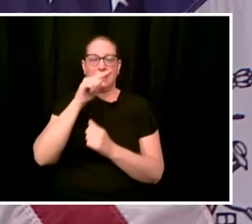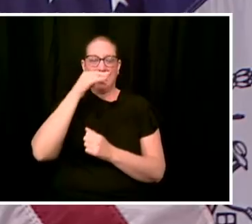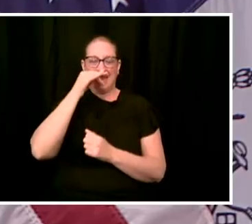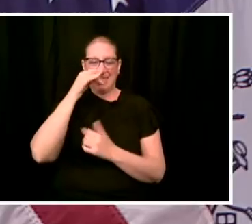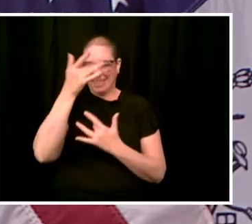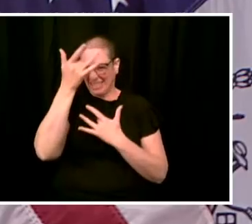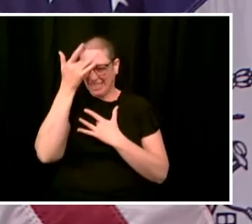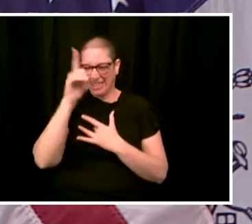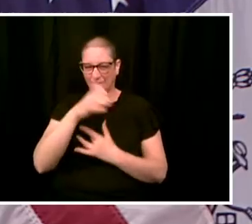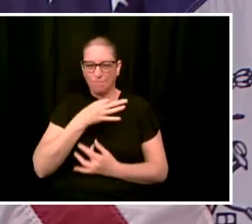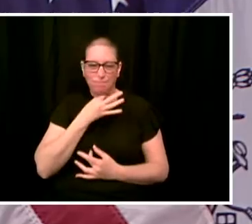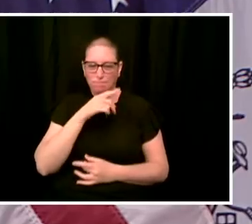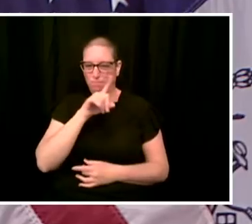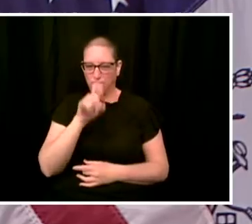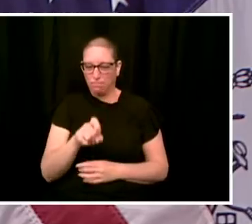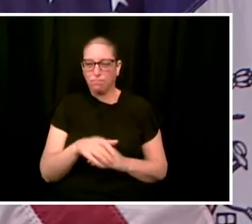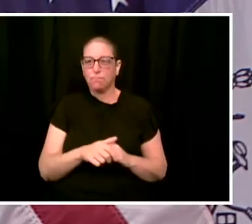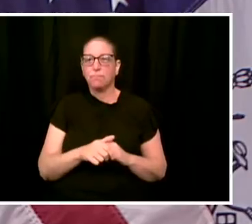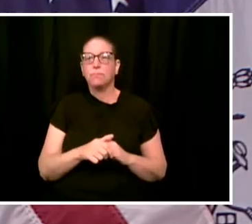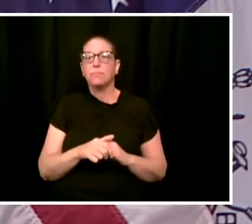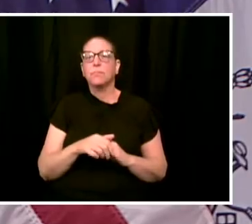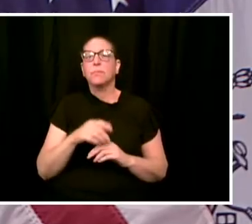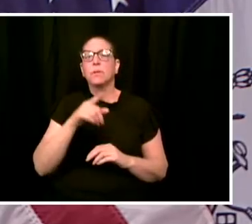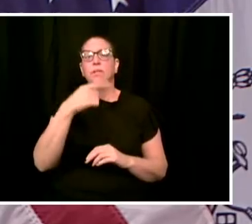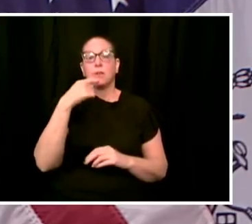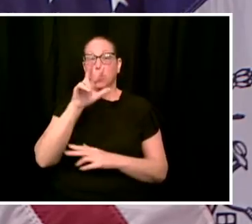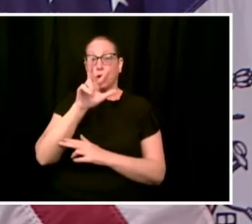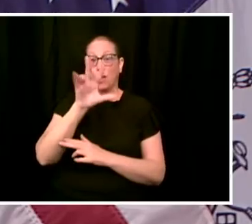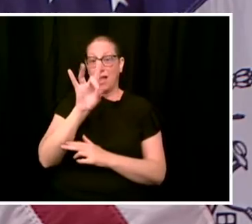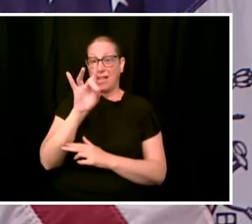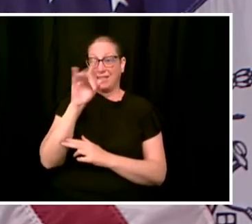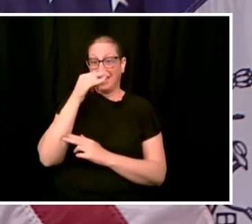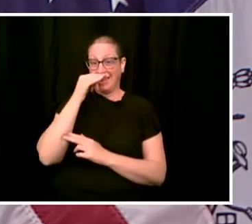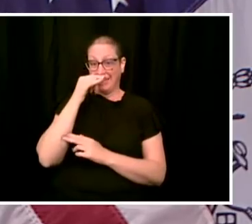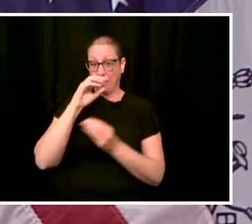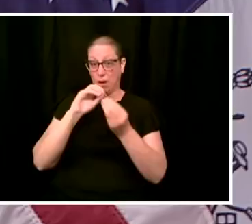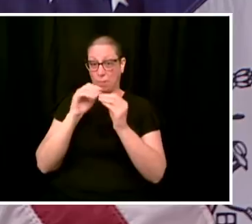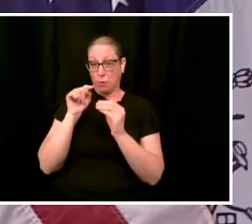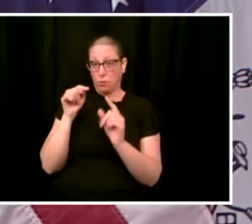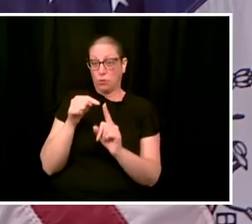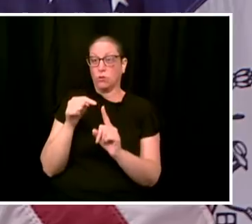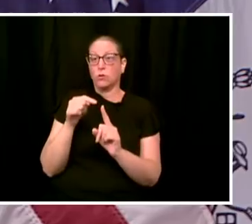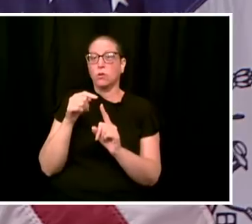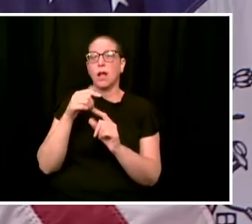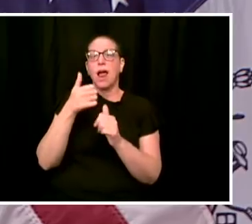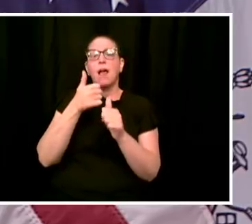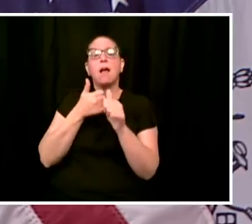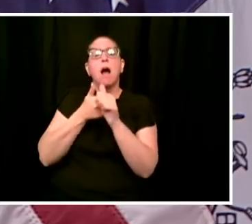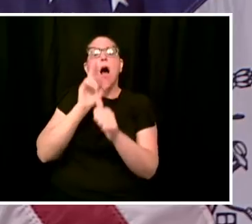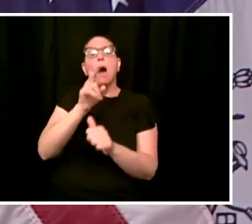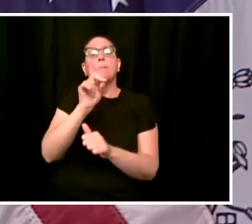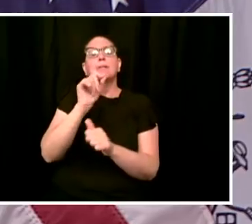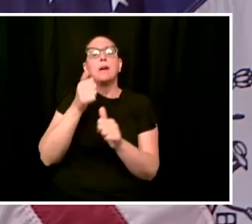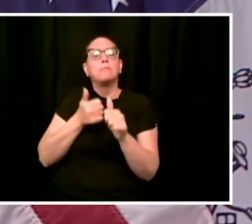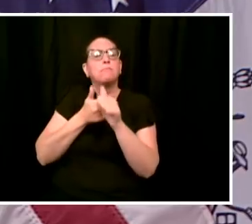FOLLOW UP ON THE